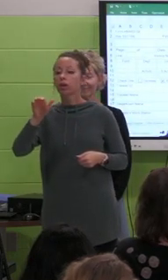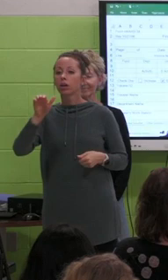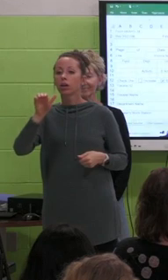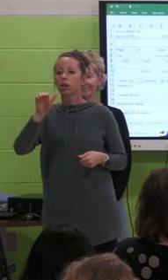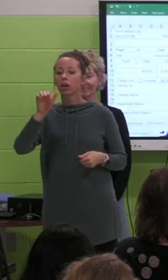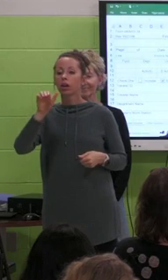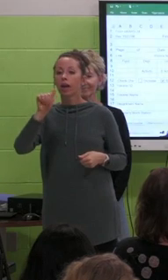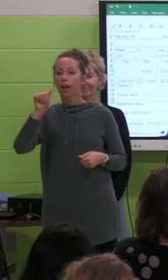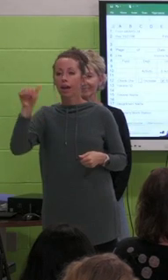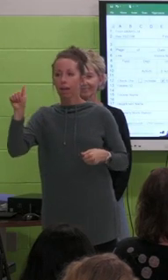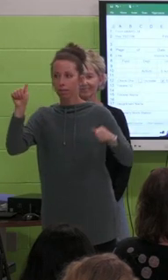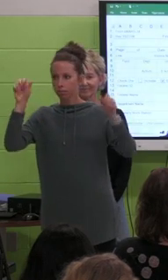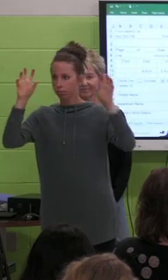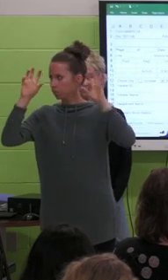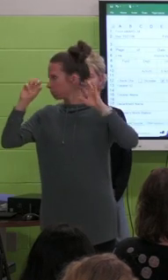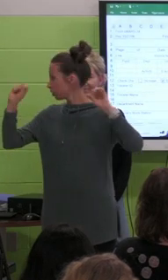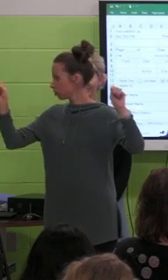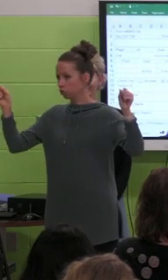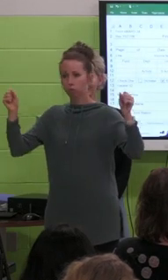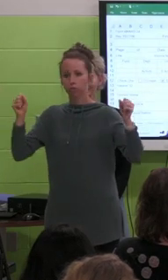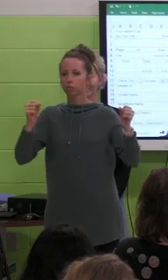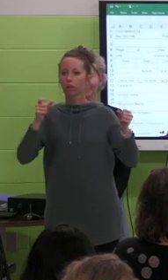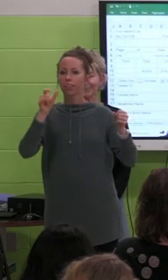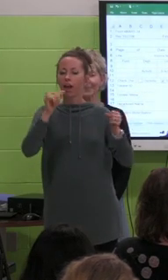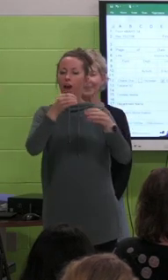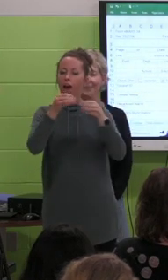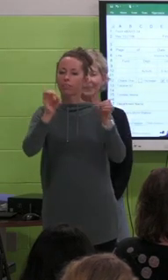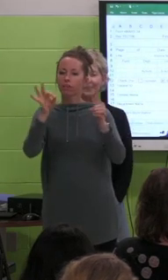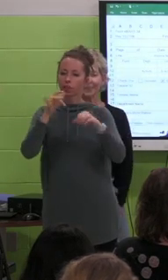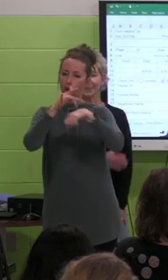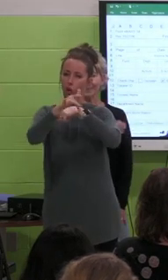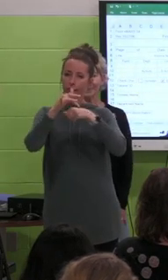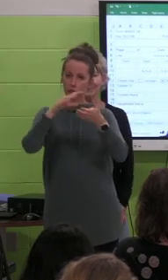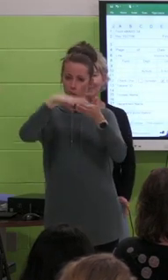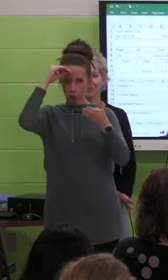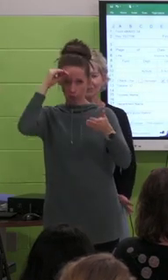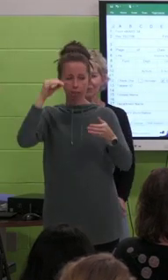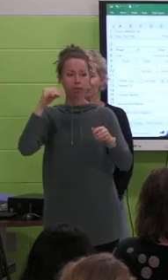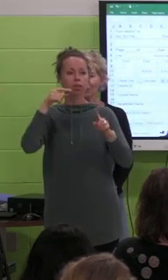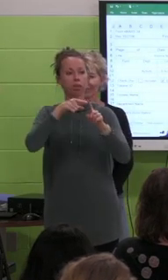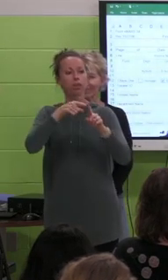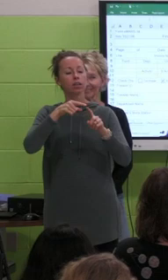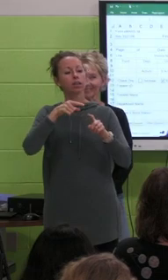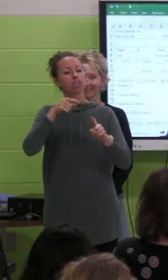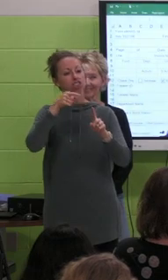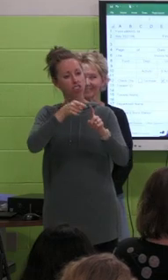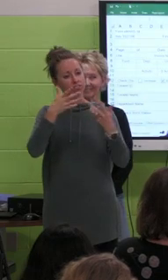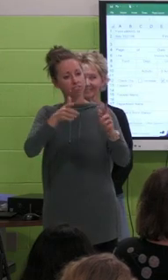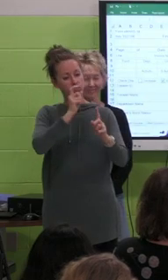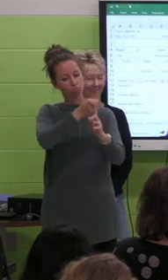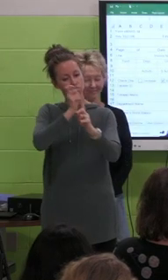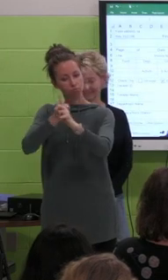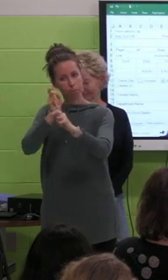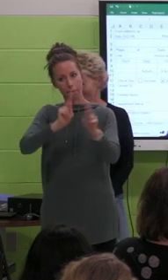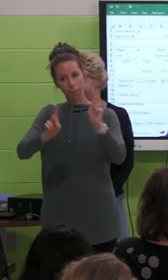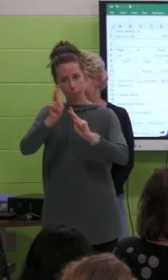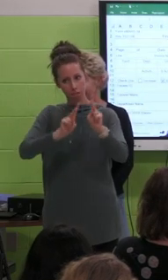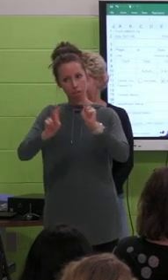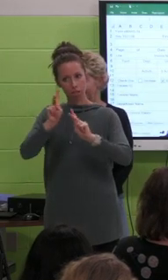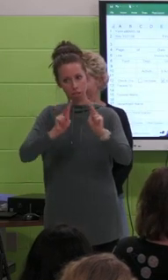Learning and we we constantly and she has she has um designated people we yeah we're we're